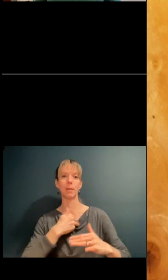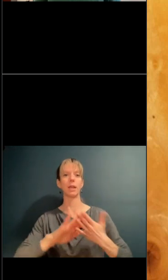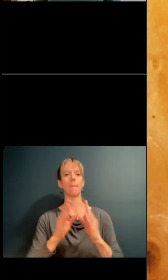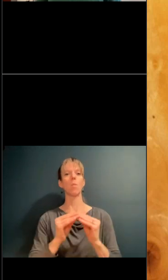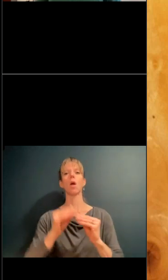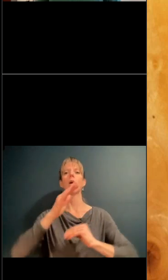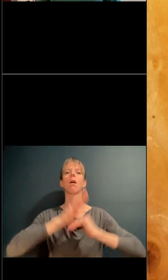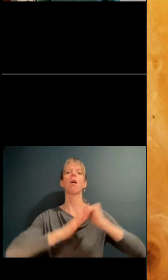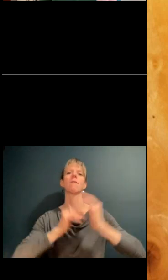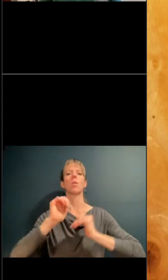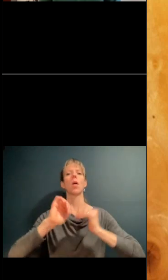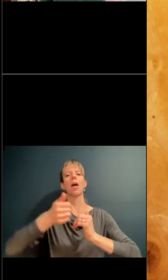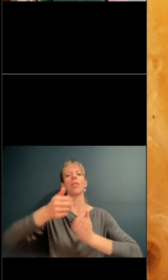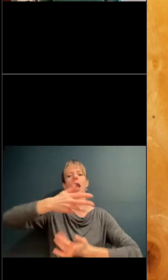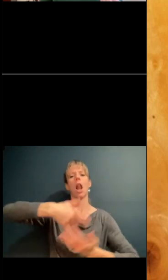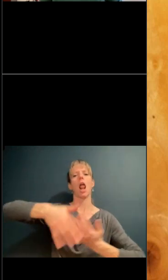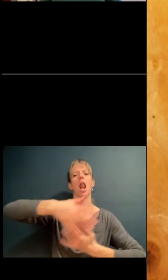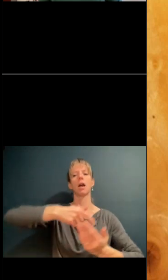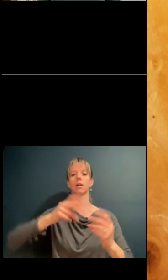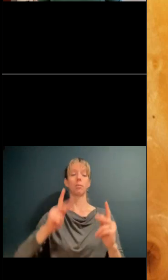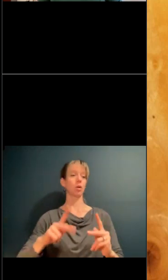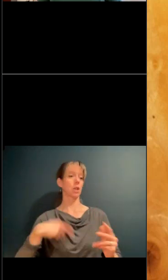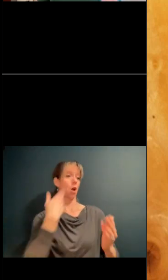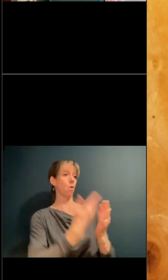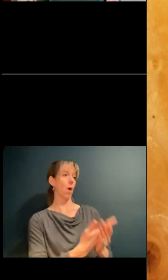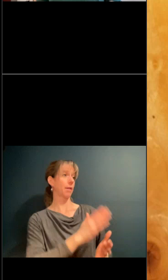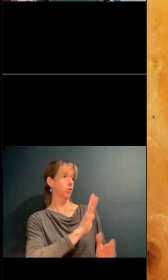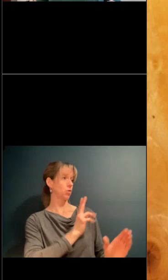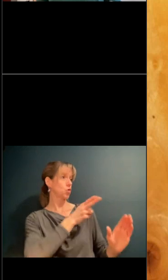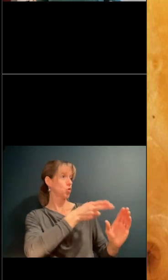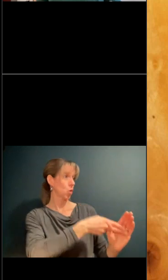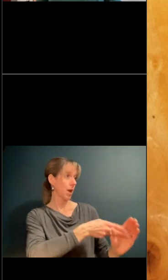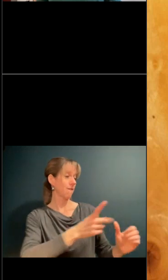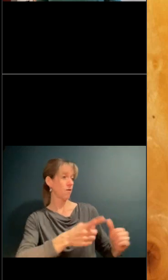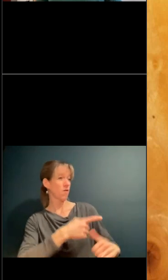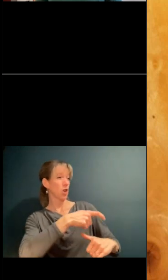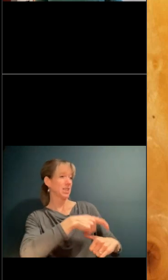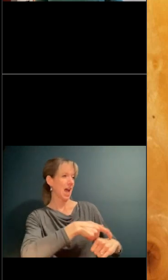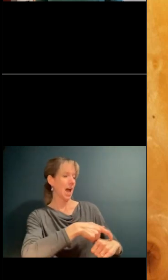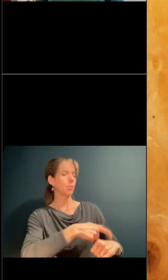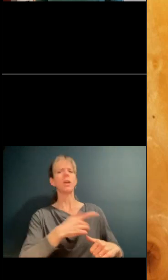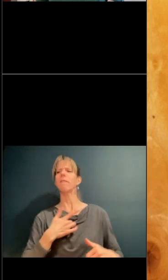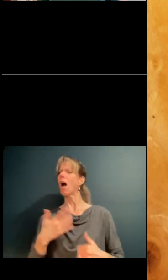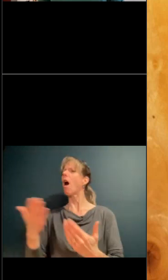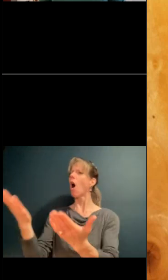interactions when someone arrives in the community for the very first time.